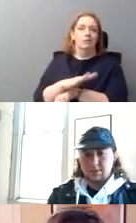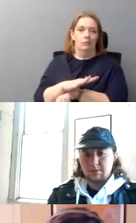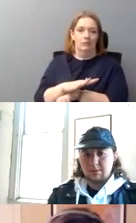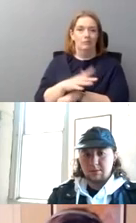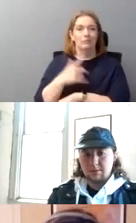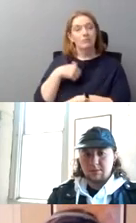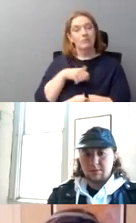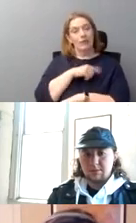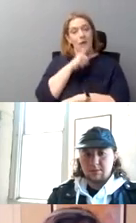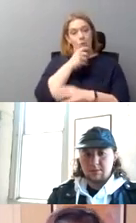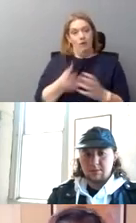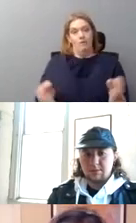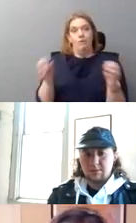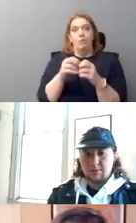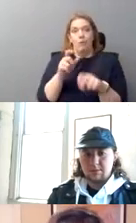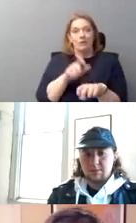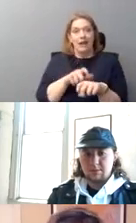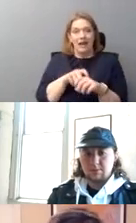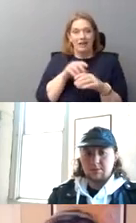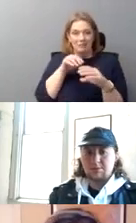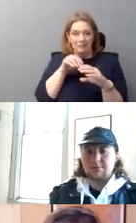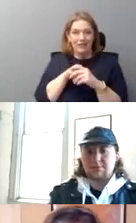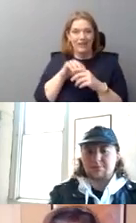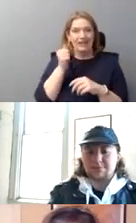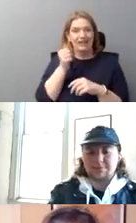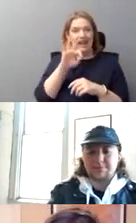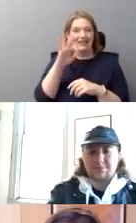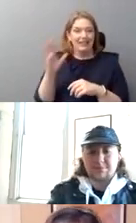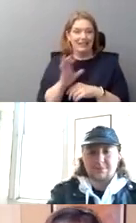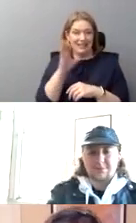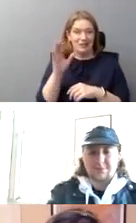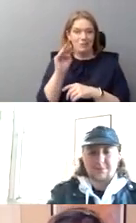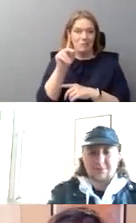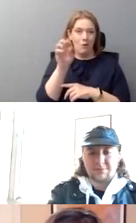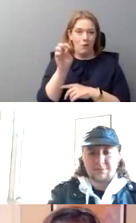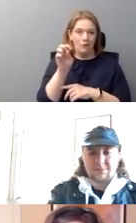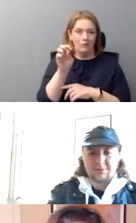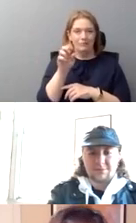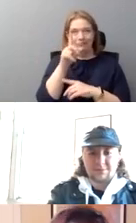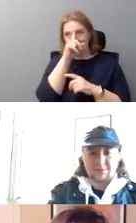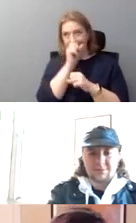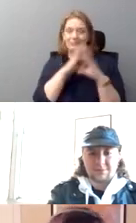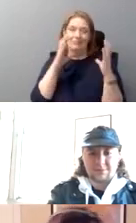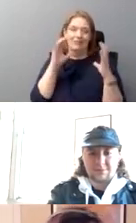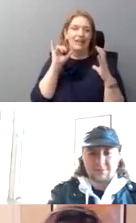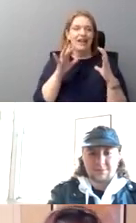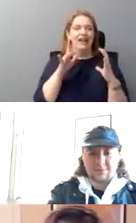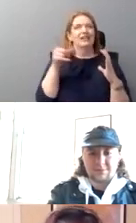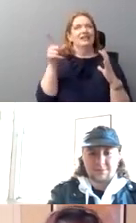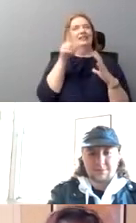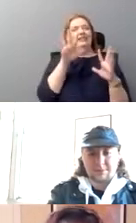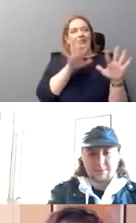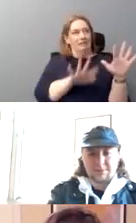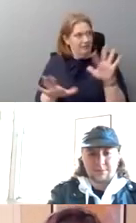perhaps like myself in the 19th century mode or figurative modes, it challenges in a very physical